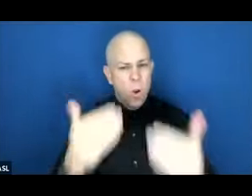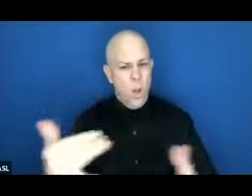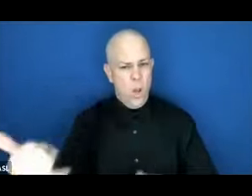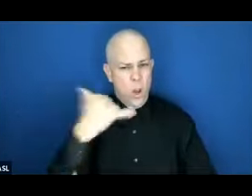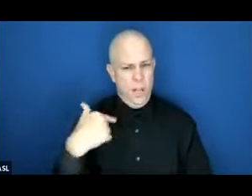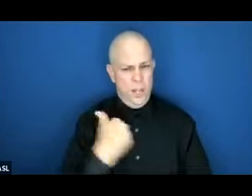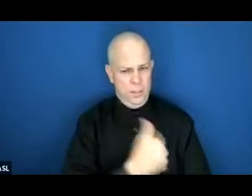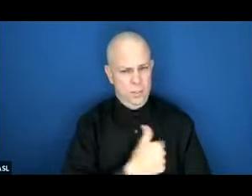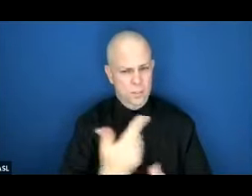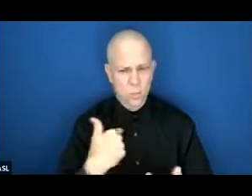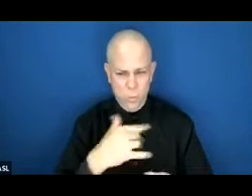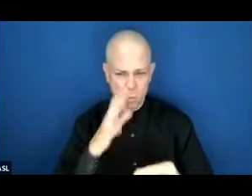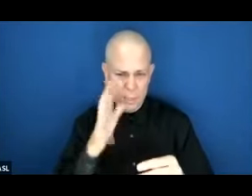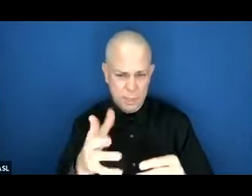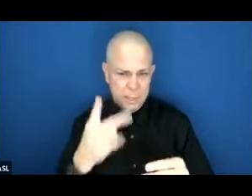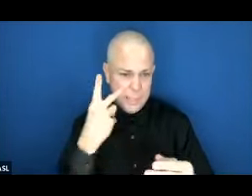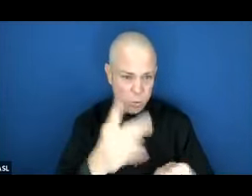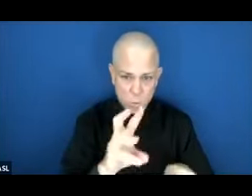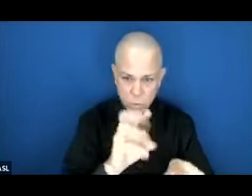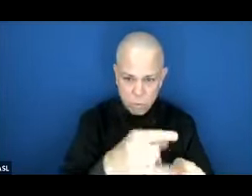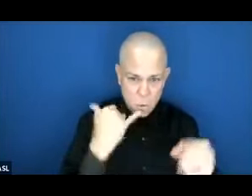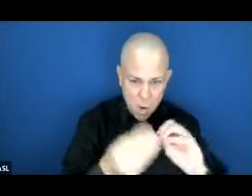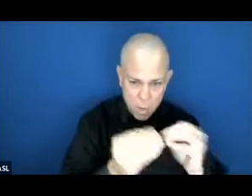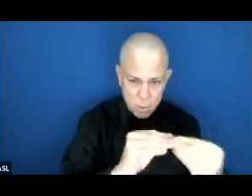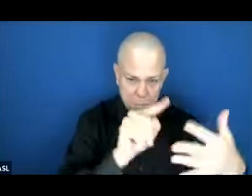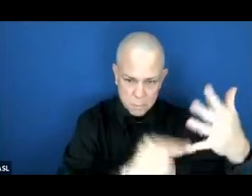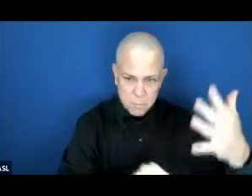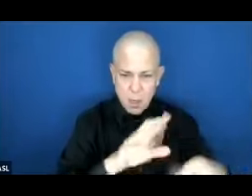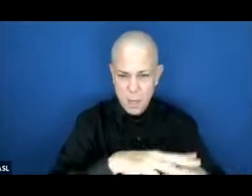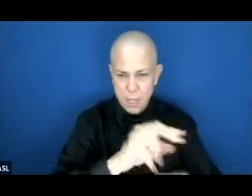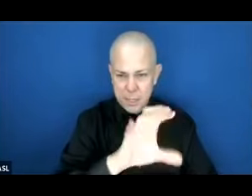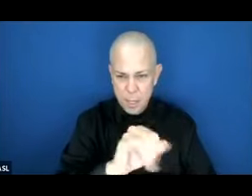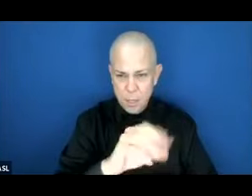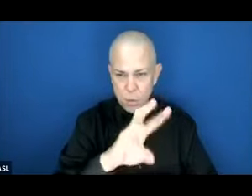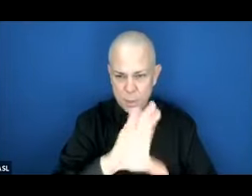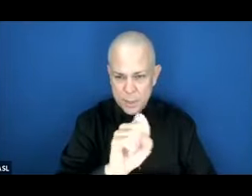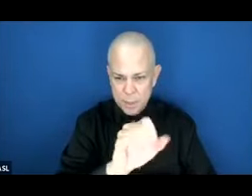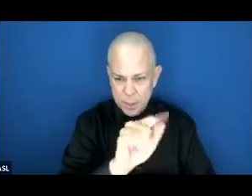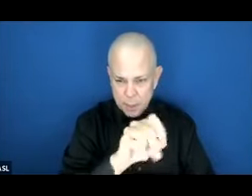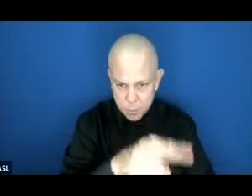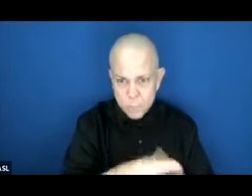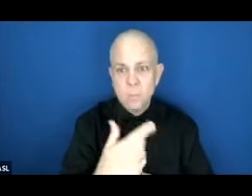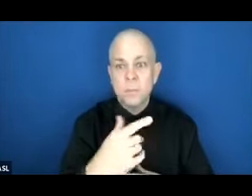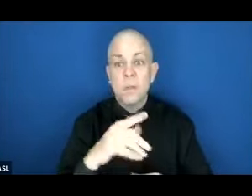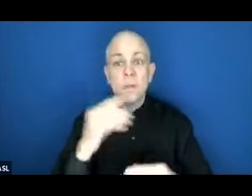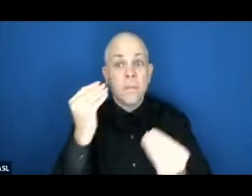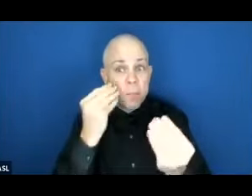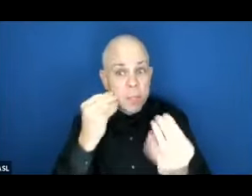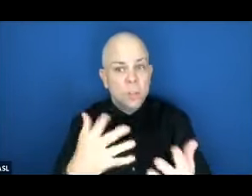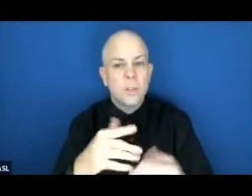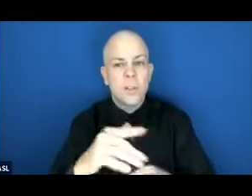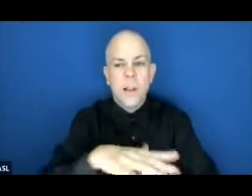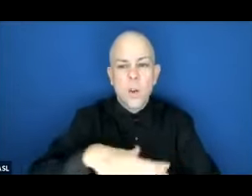we also link to information if you're looking for information on other fires in the region in the area those links to the Clackamas county